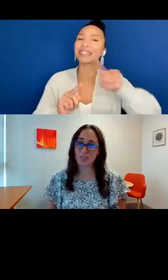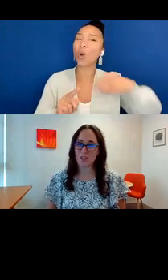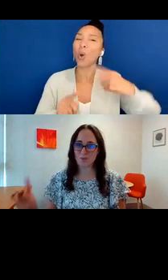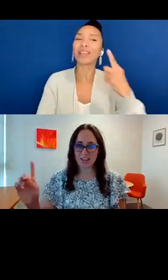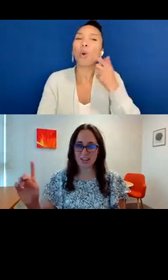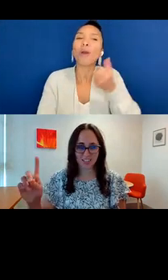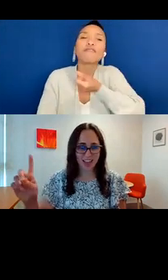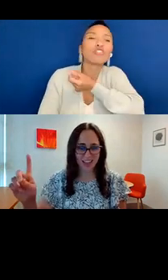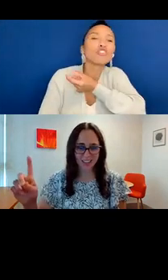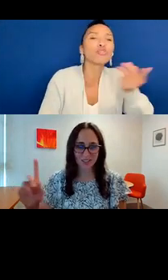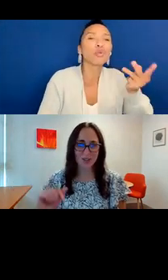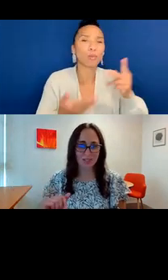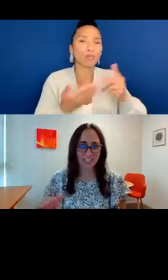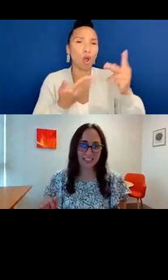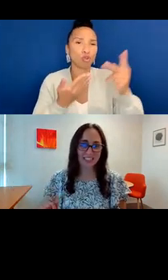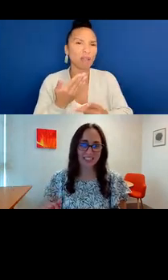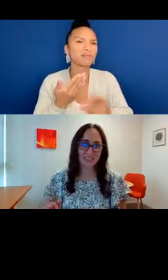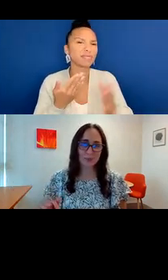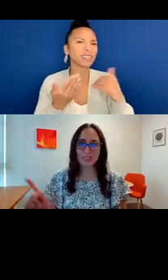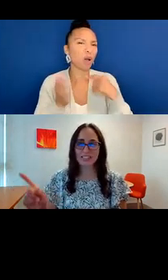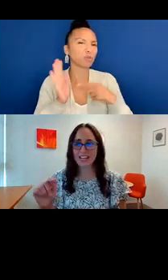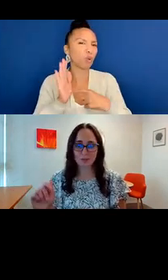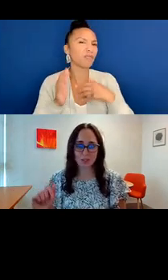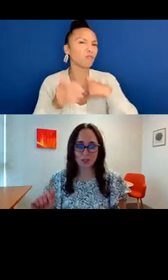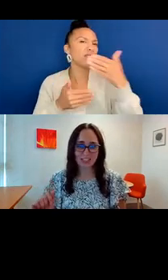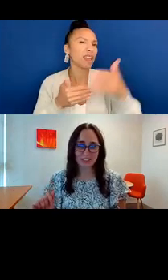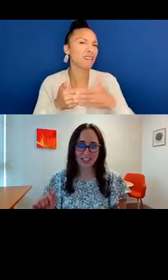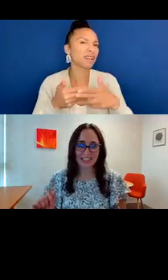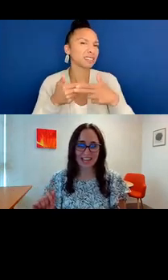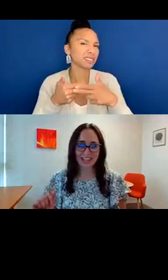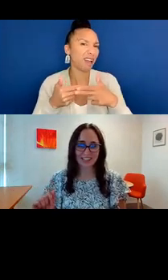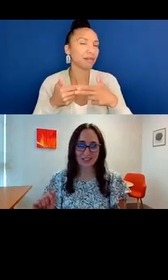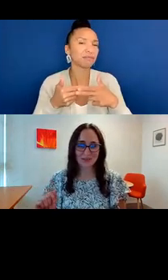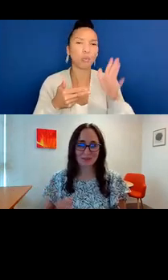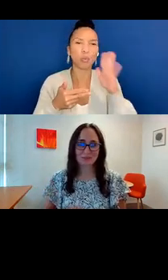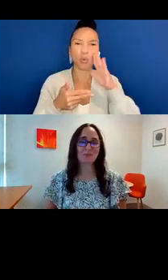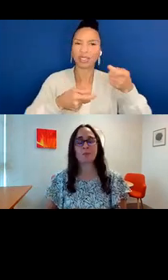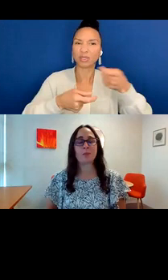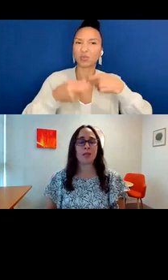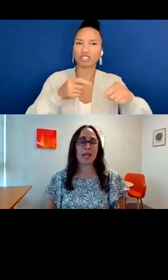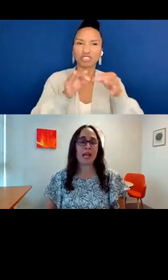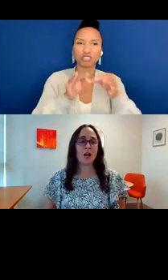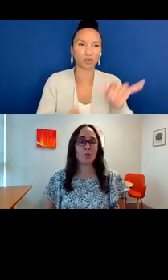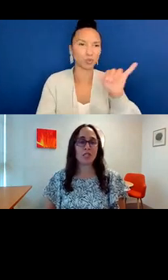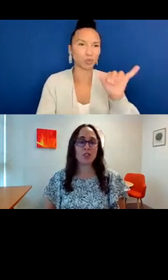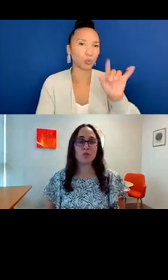realized was on my next slide. So let me bring that up so you can look at that a little bit.